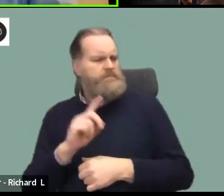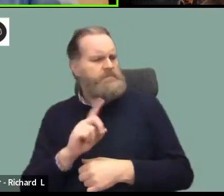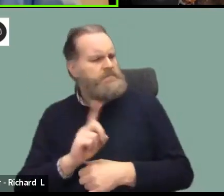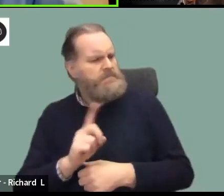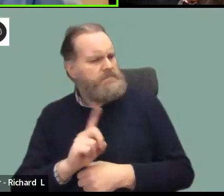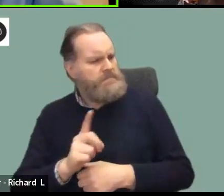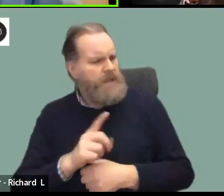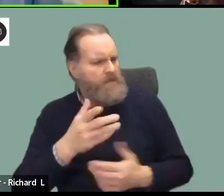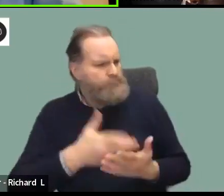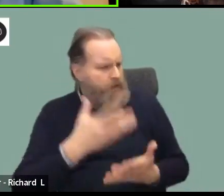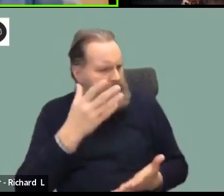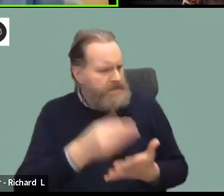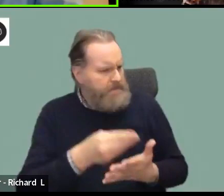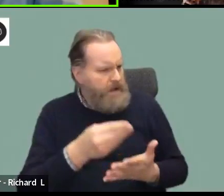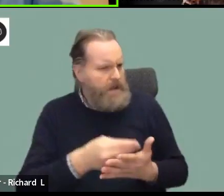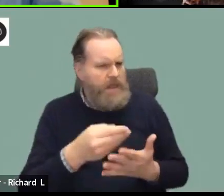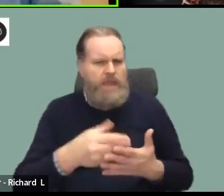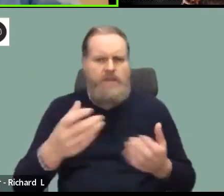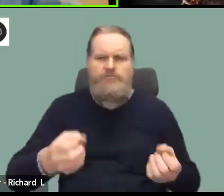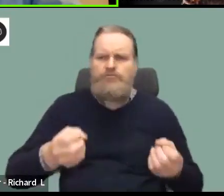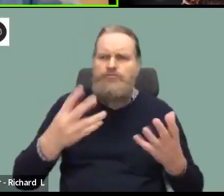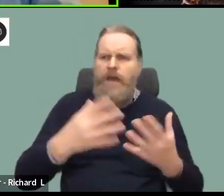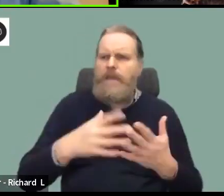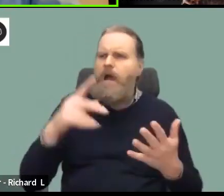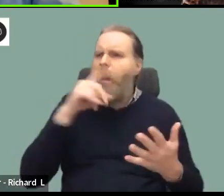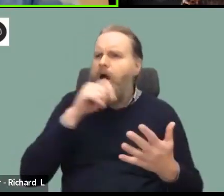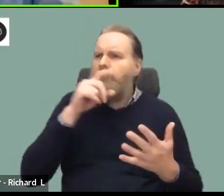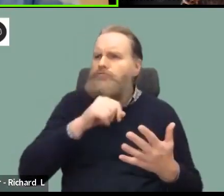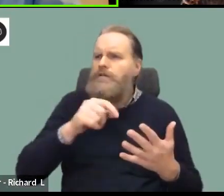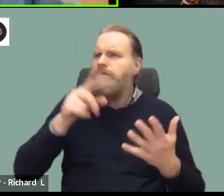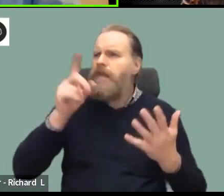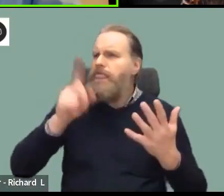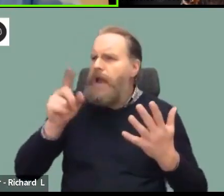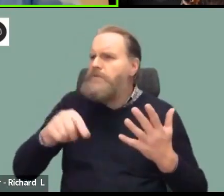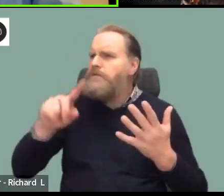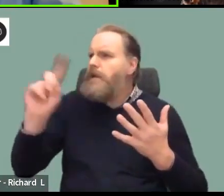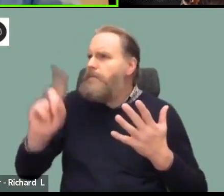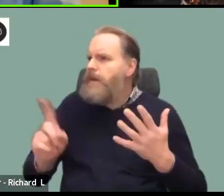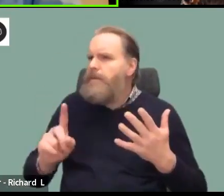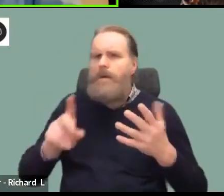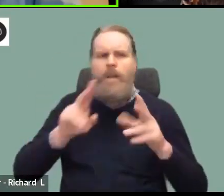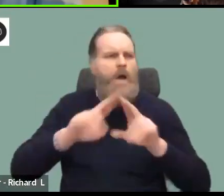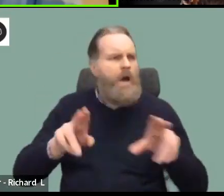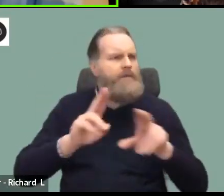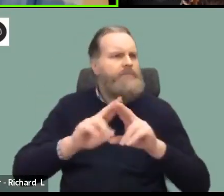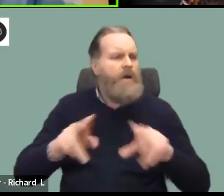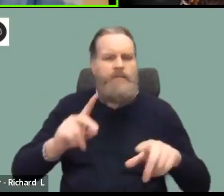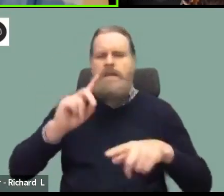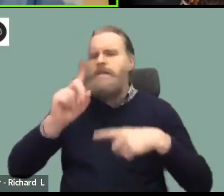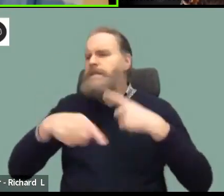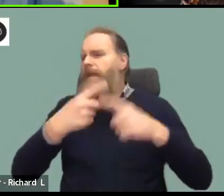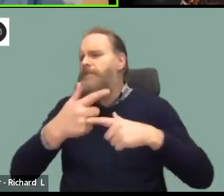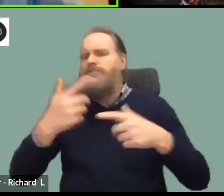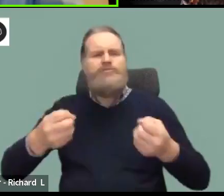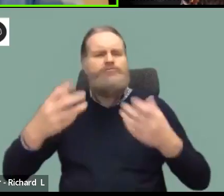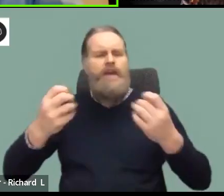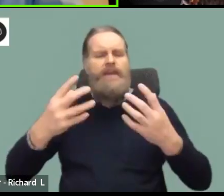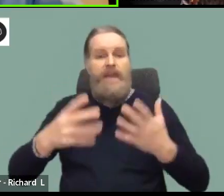of x And then there's a second wave of action, and potentially. we're we're all out with him we're all out with hundreds of thousands of other workers. Early in 2023. We